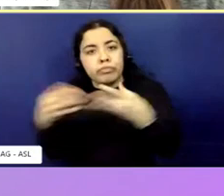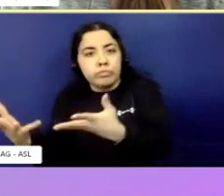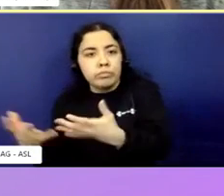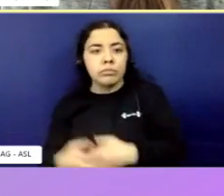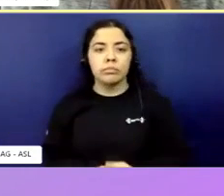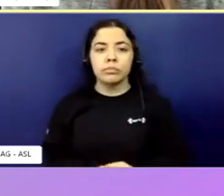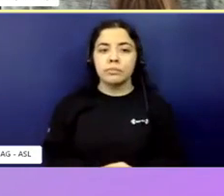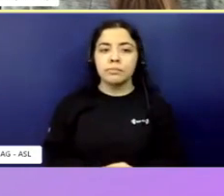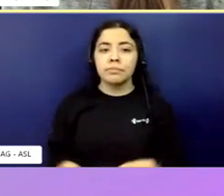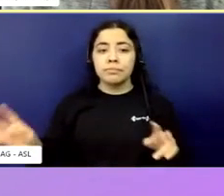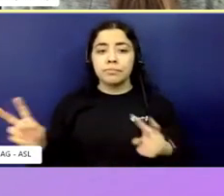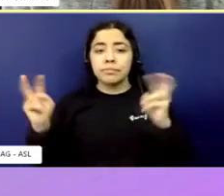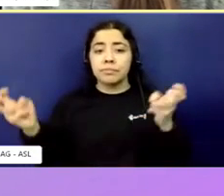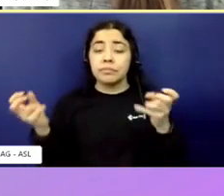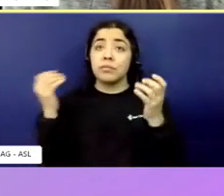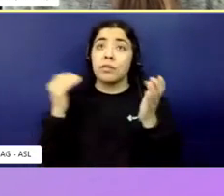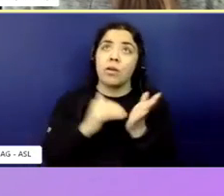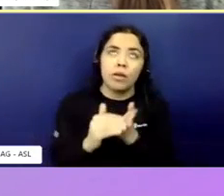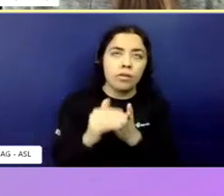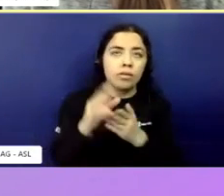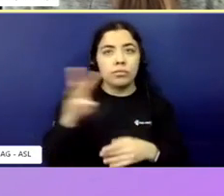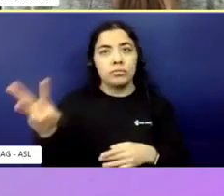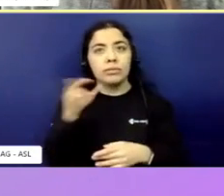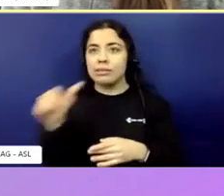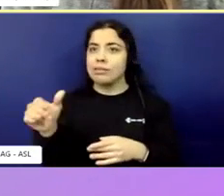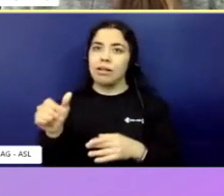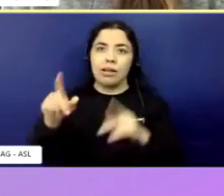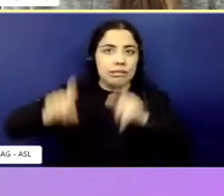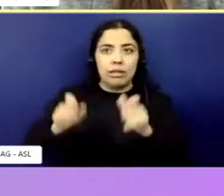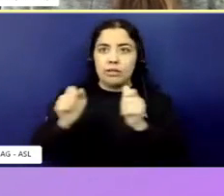sessions need to be deeply considered and listened to.